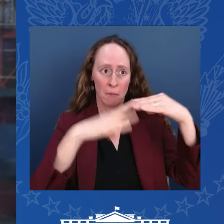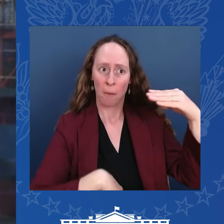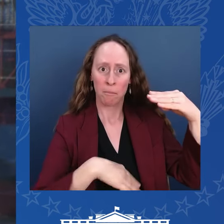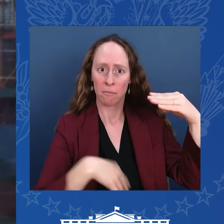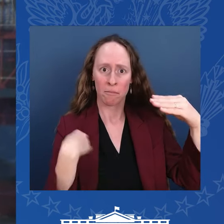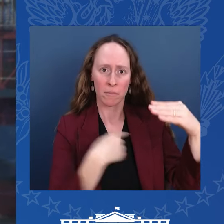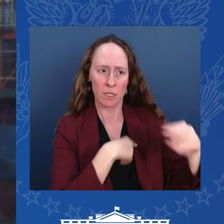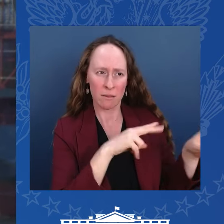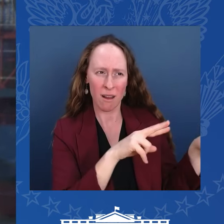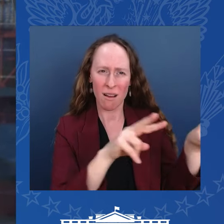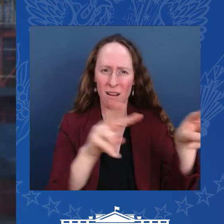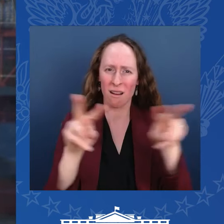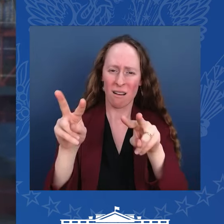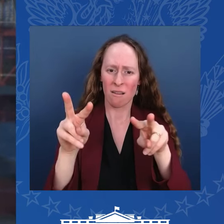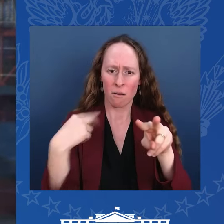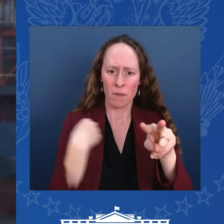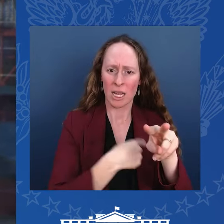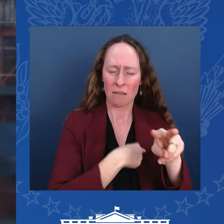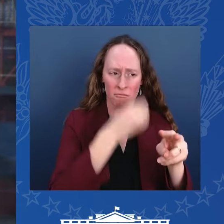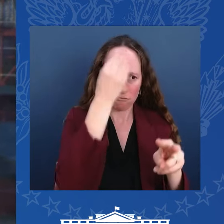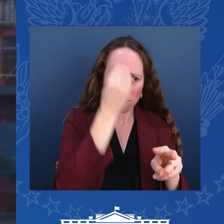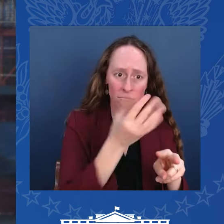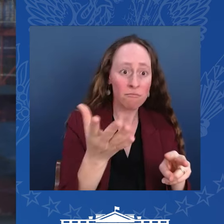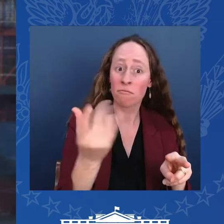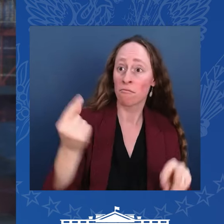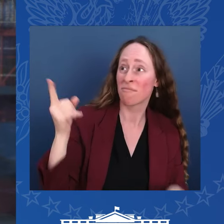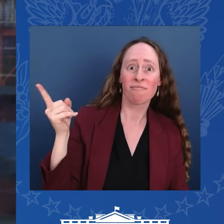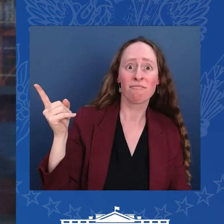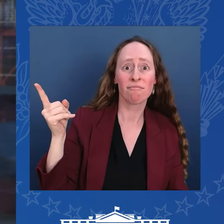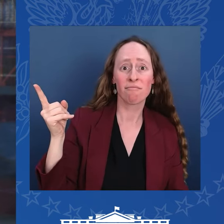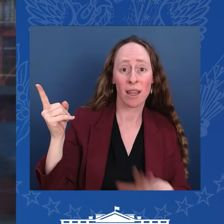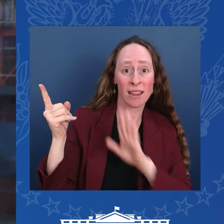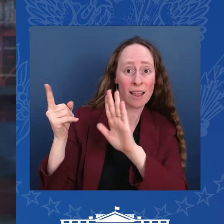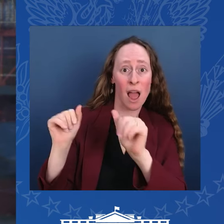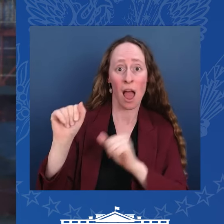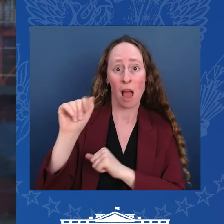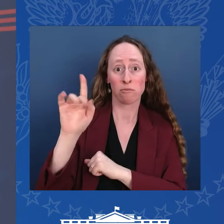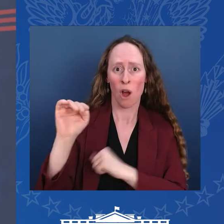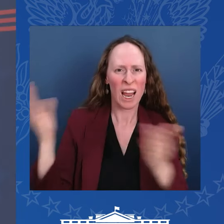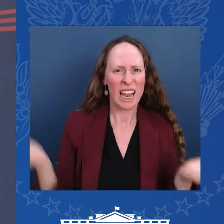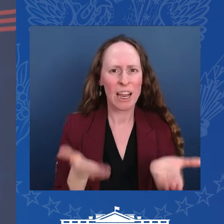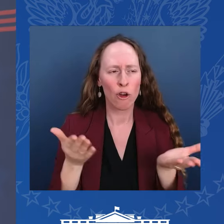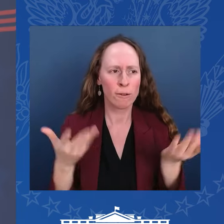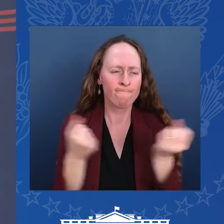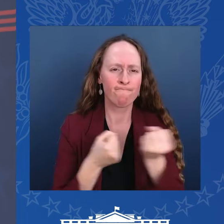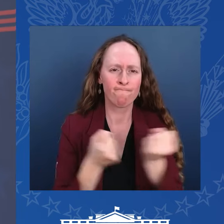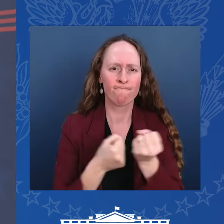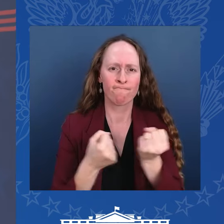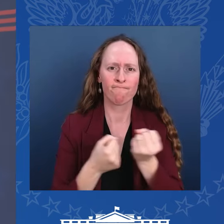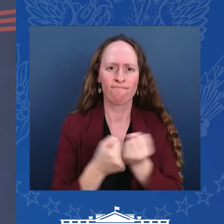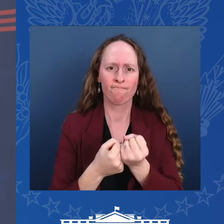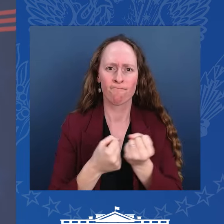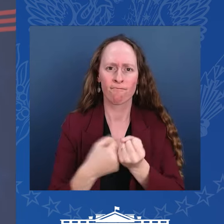would have your back. That we would make sure that you got the financial relief that you needed and that you would get back on the job as fast as possible.